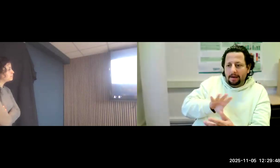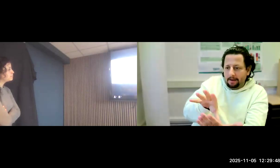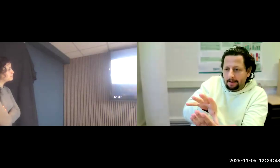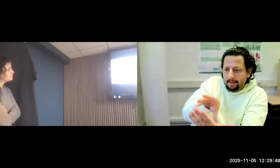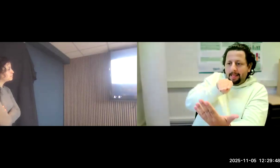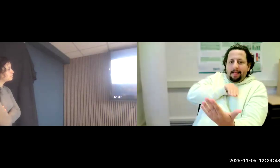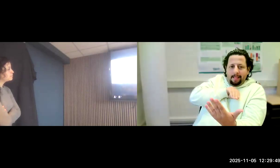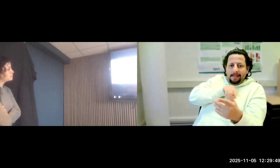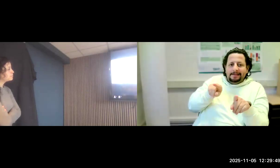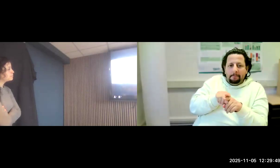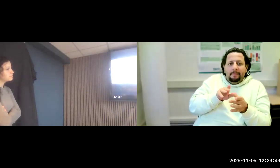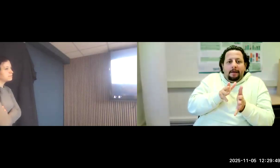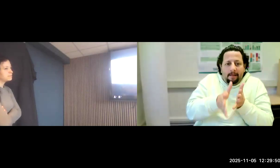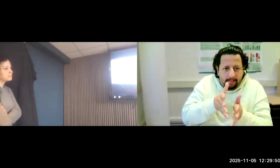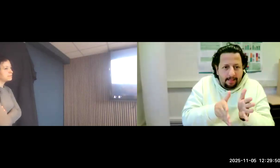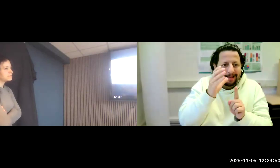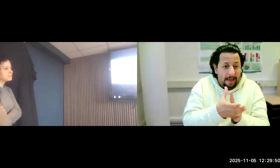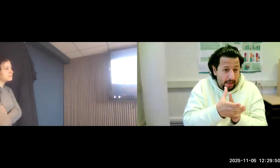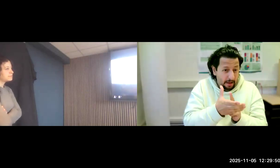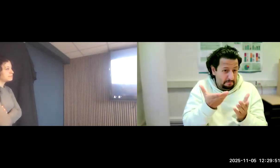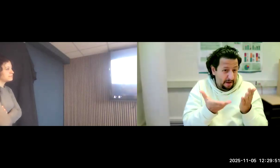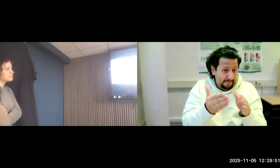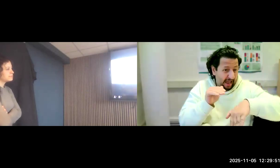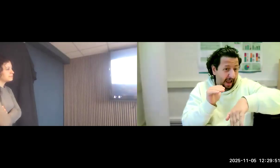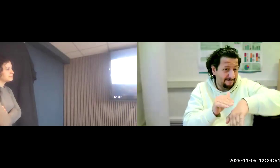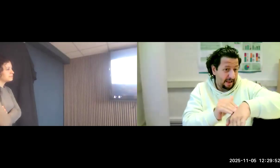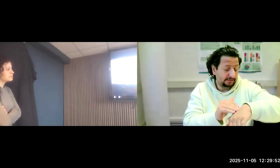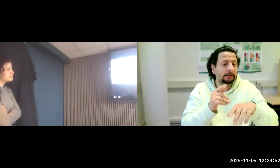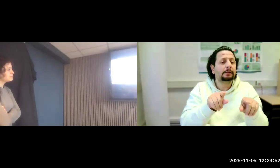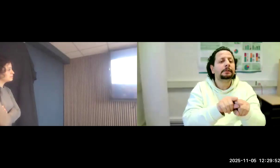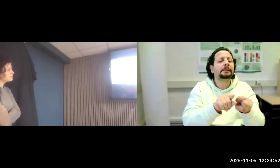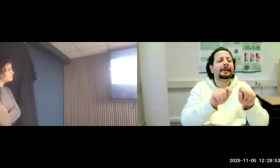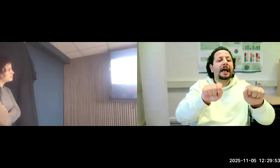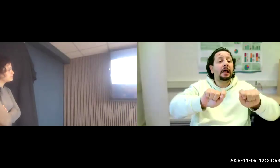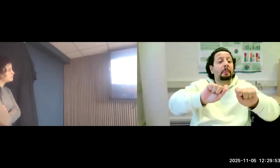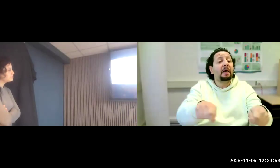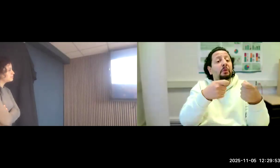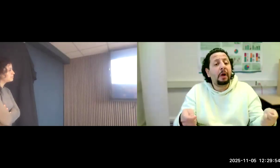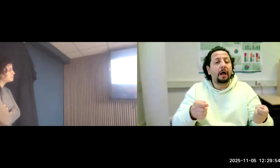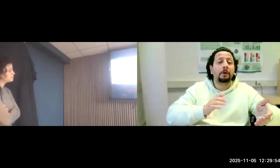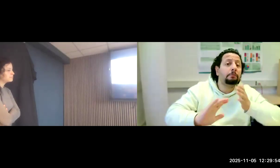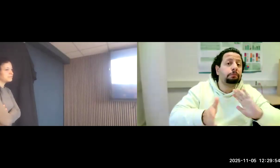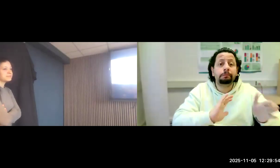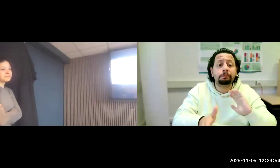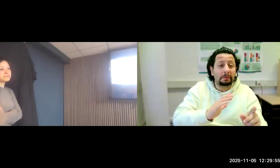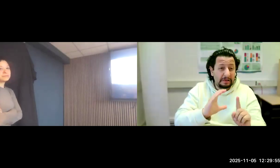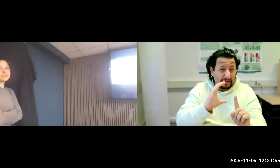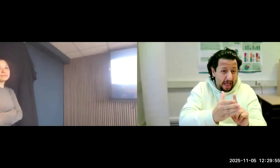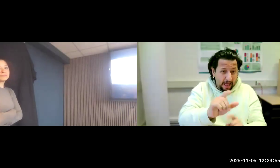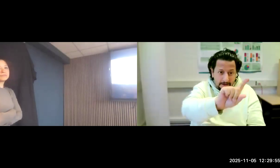I'm wondering if they are sort of copying or mimicking his